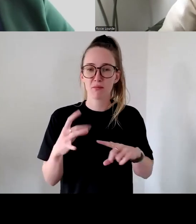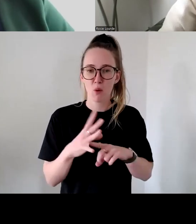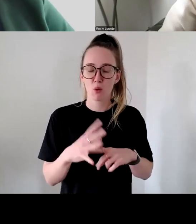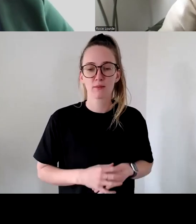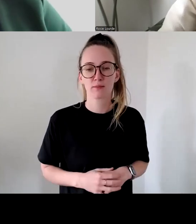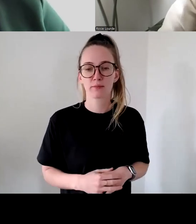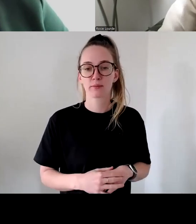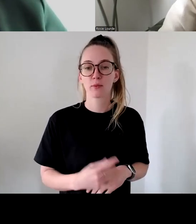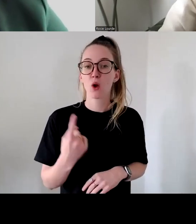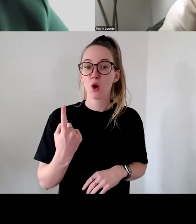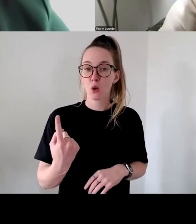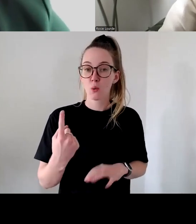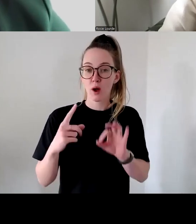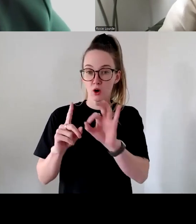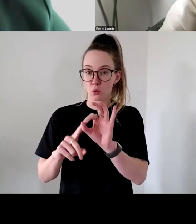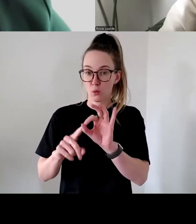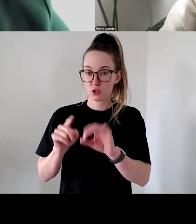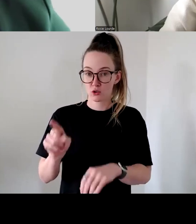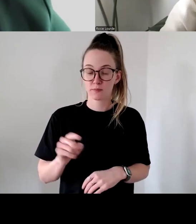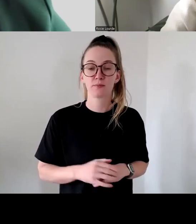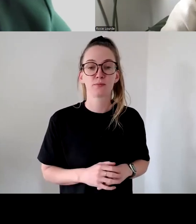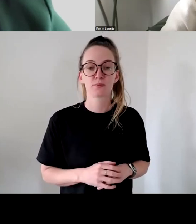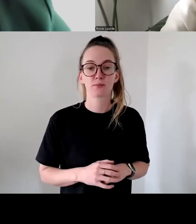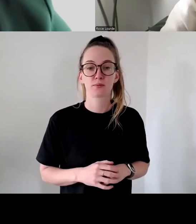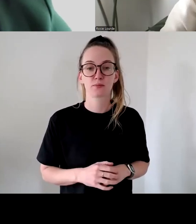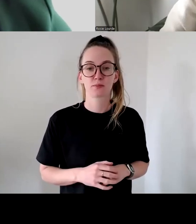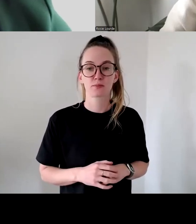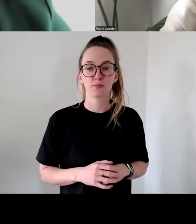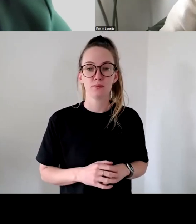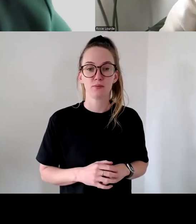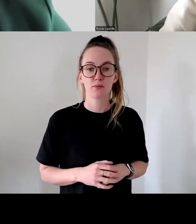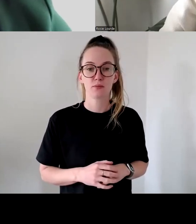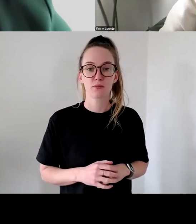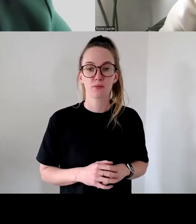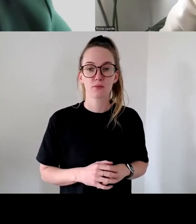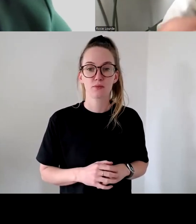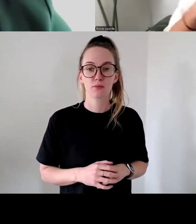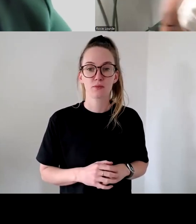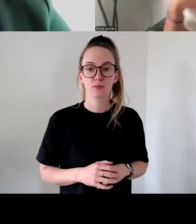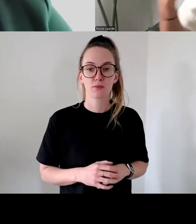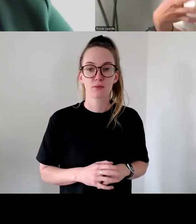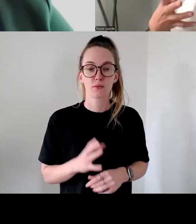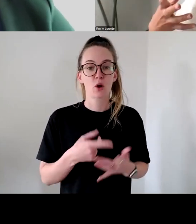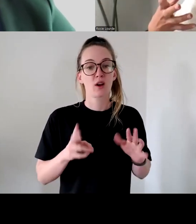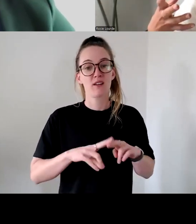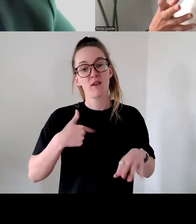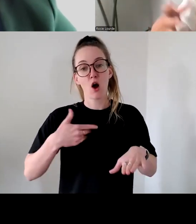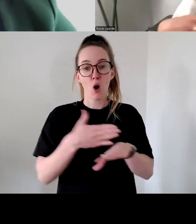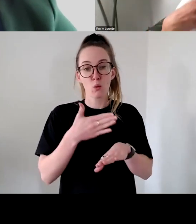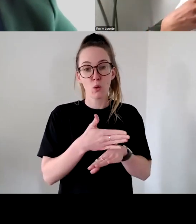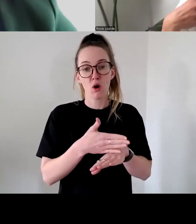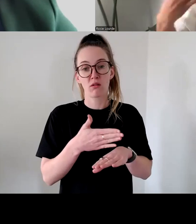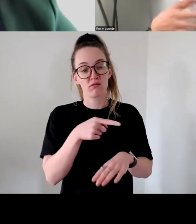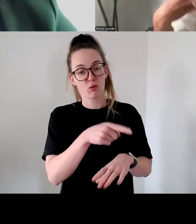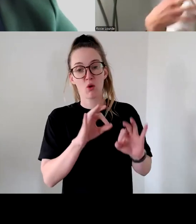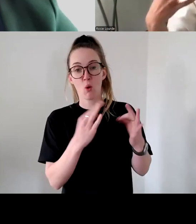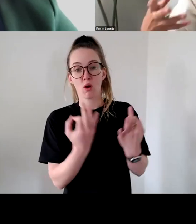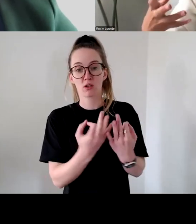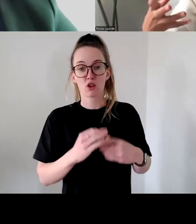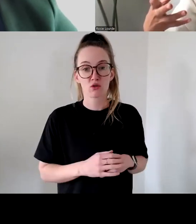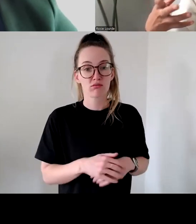through. In the event that you are employed in an organisation and someone behaves inappropriately,